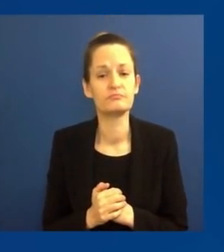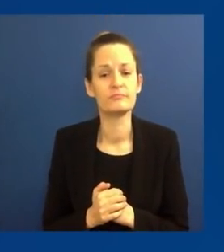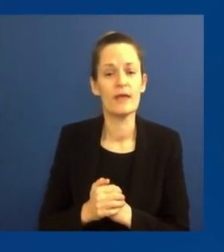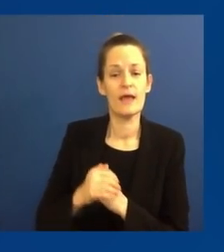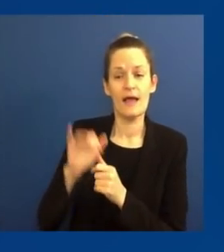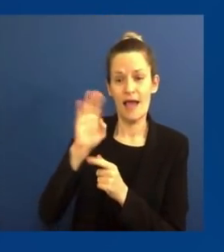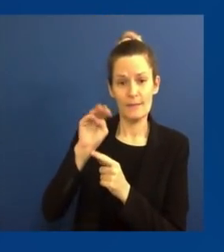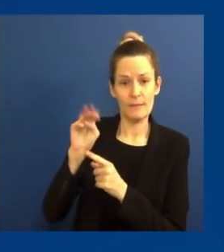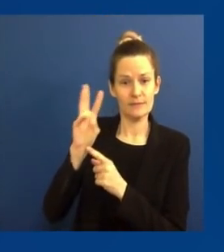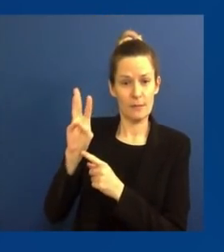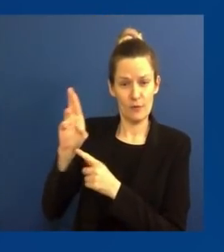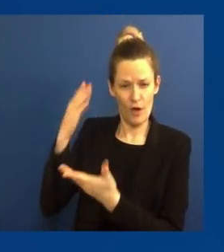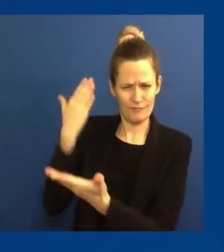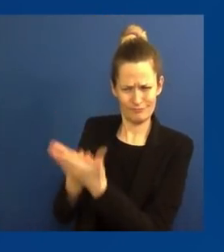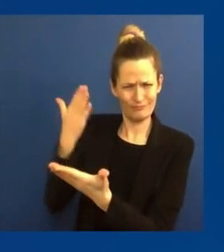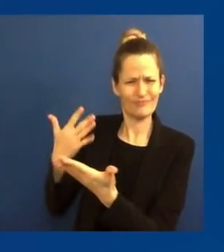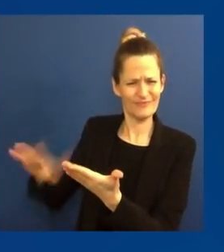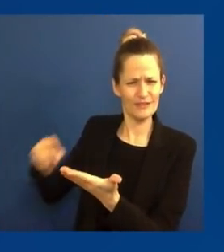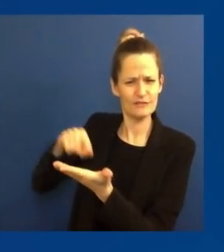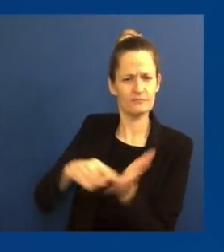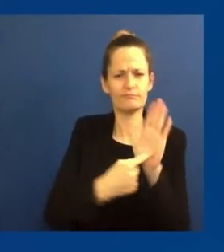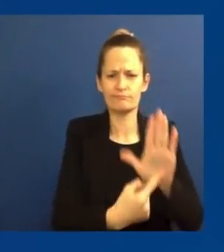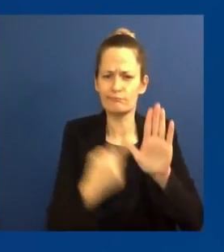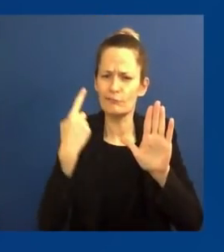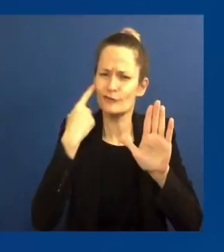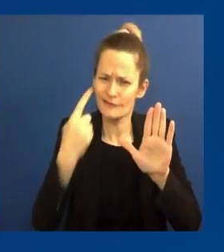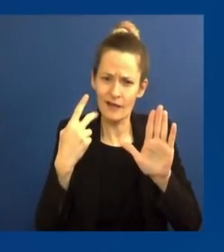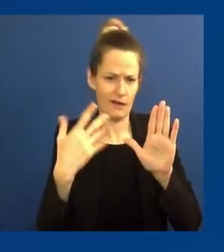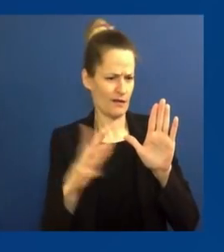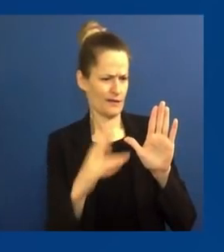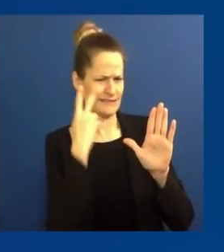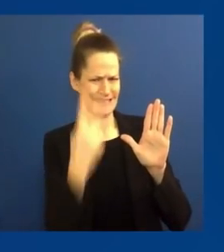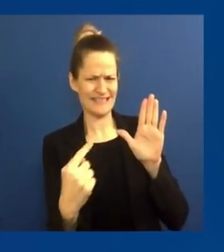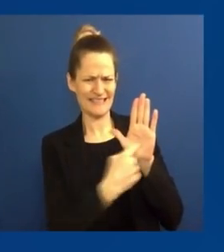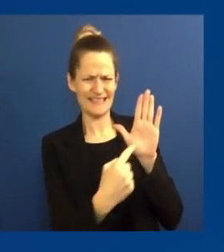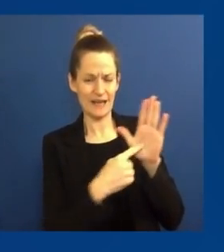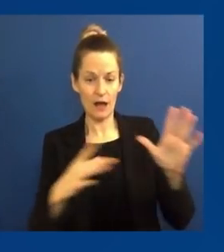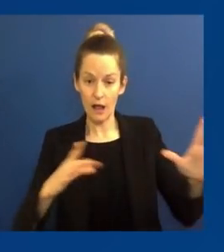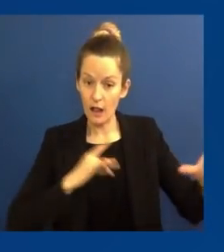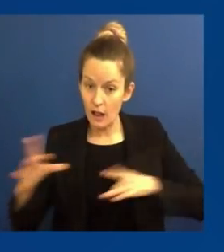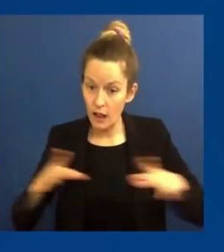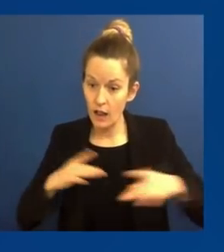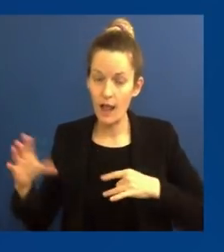and death rates among those who are boosted compared to those who are unvaccinated.